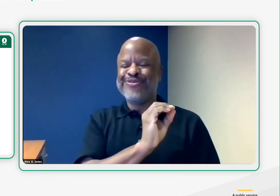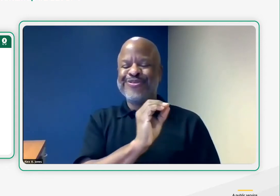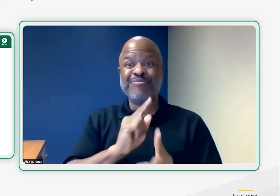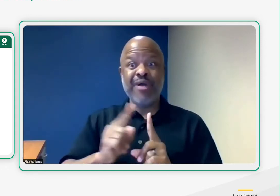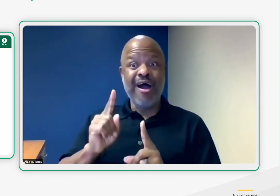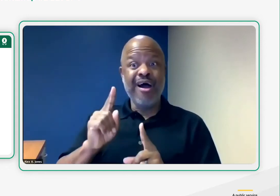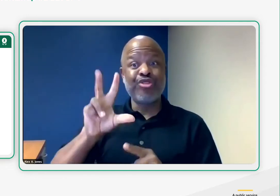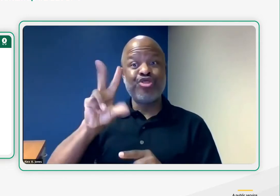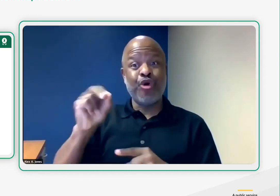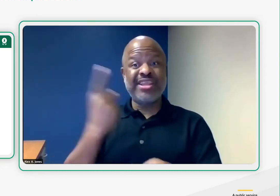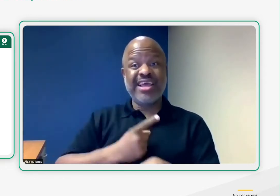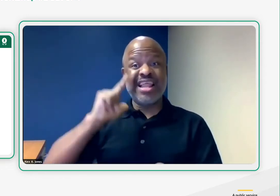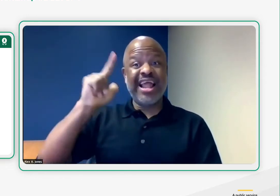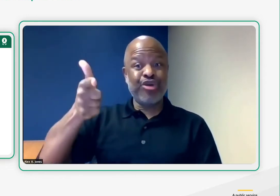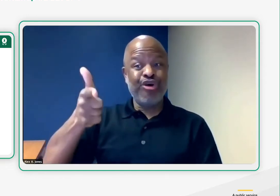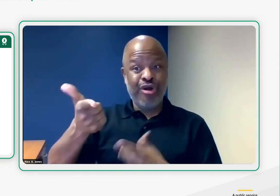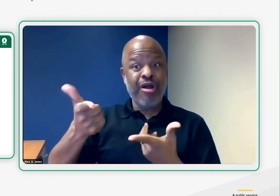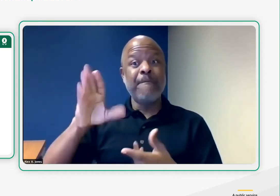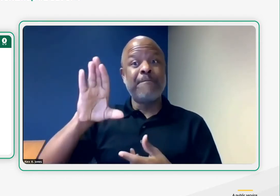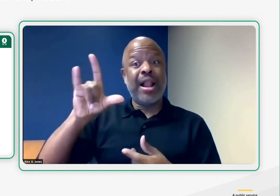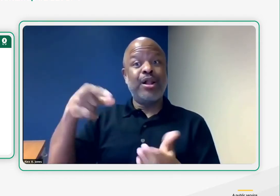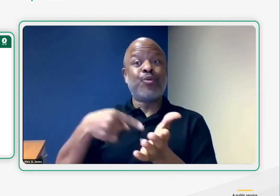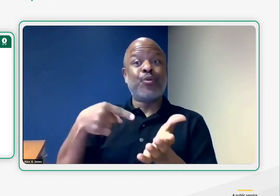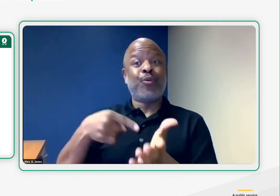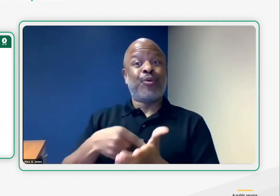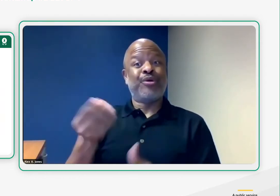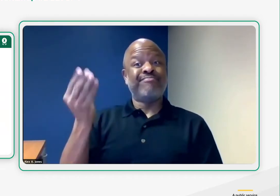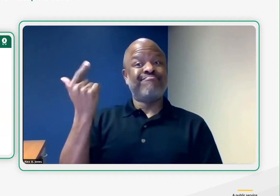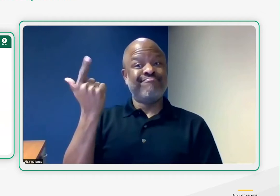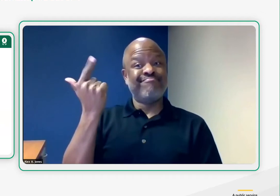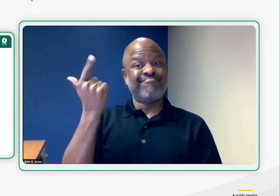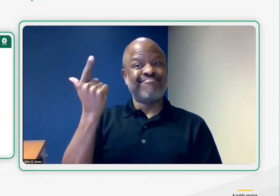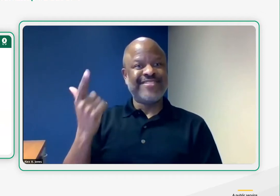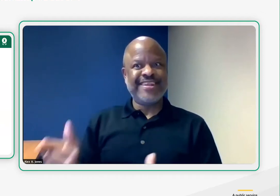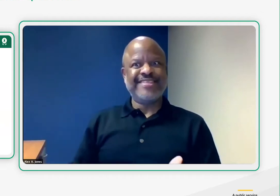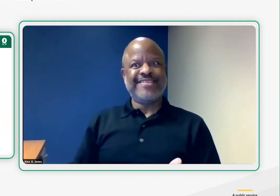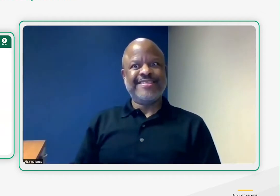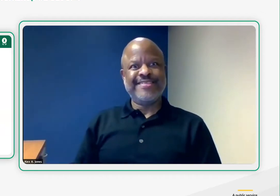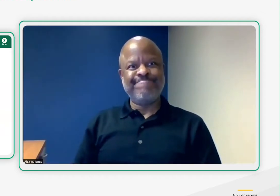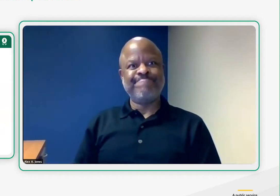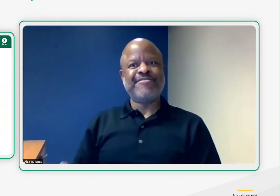Credit, we swipe away, but then later it circles back when it's due. And that's when it hits us.